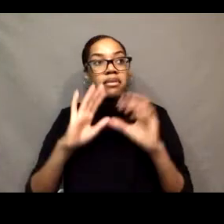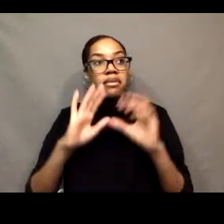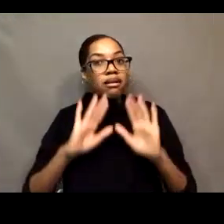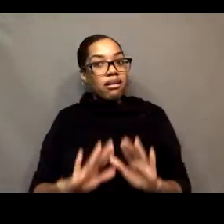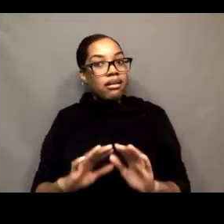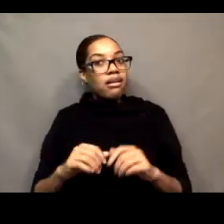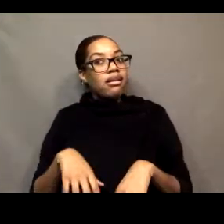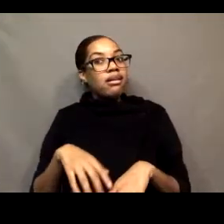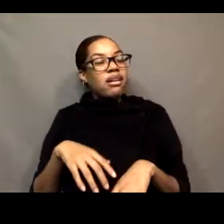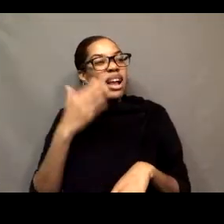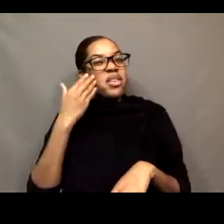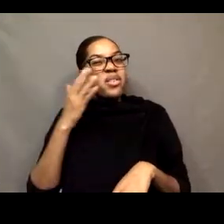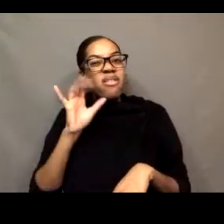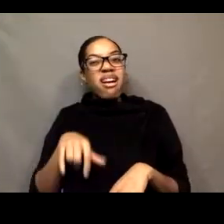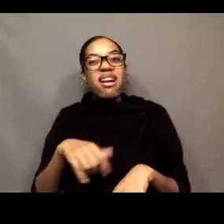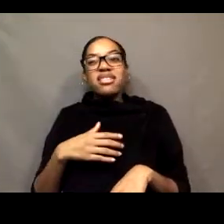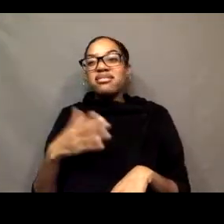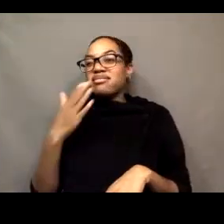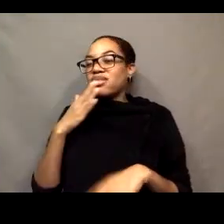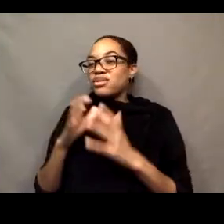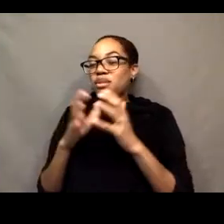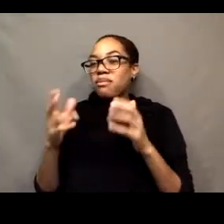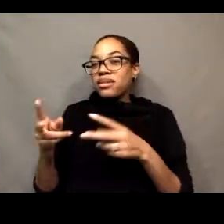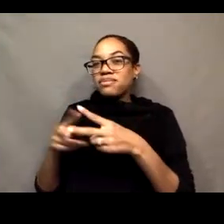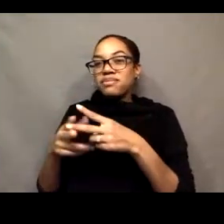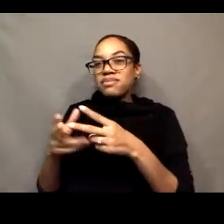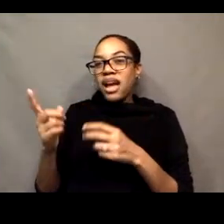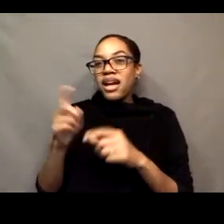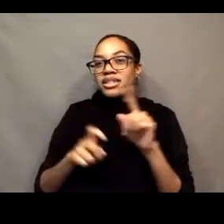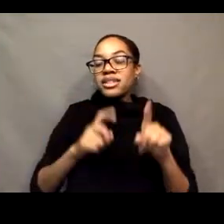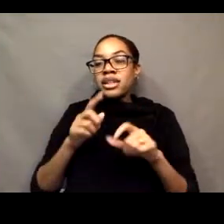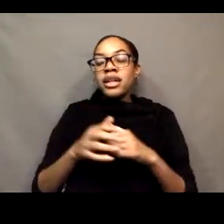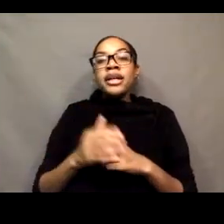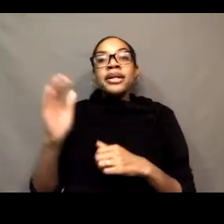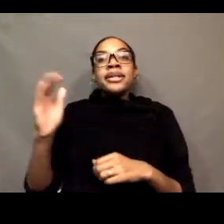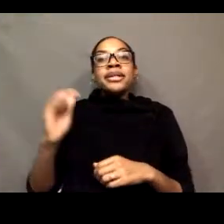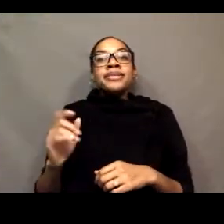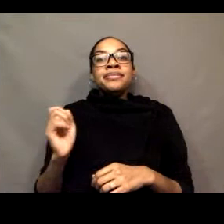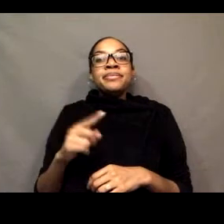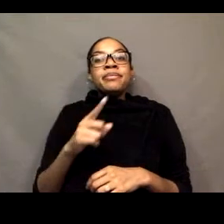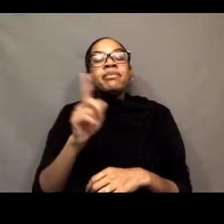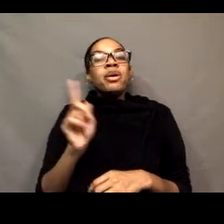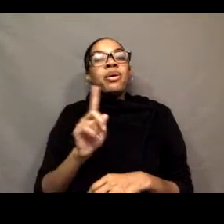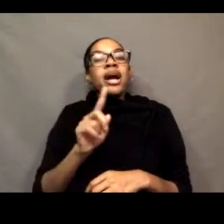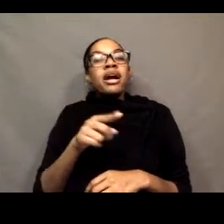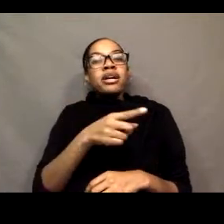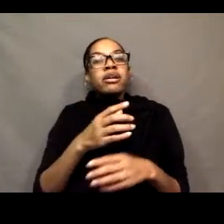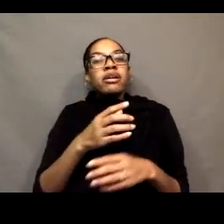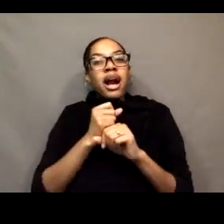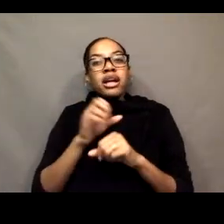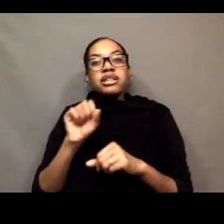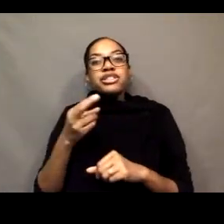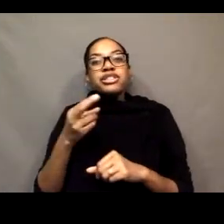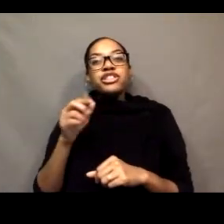So thanks for asking that question Alison Paul. And Carol is wondering how you got your shells, the shells that you showed us.